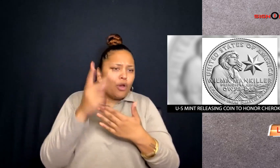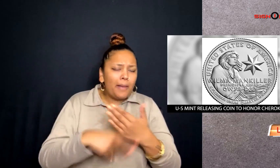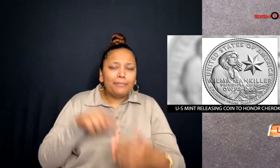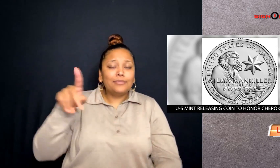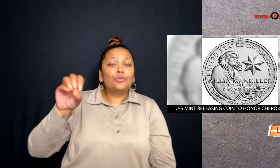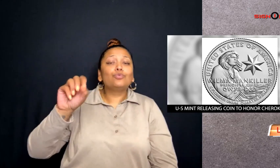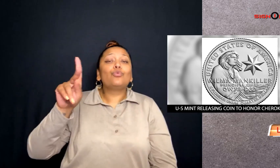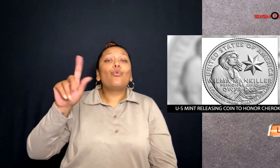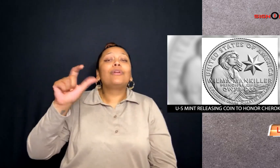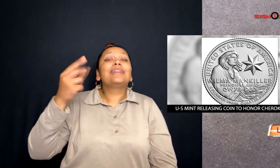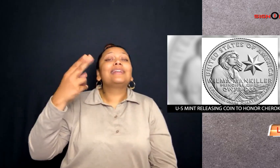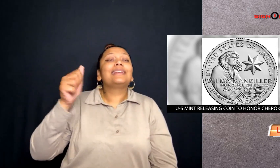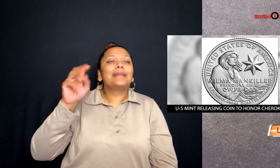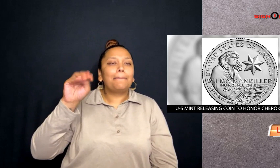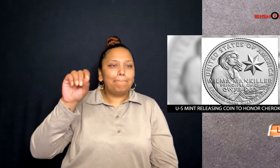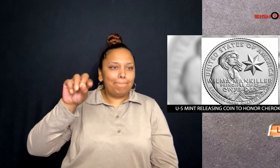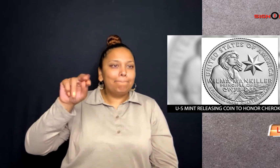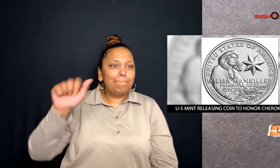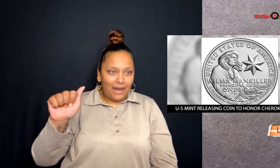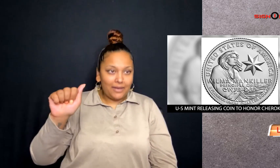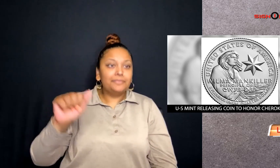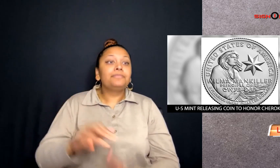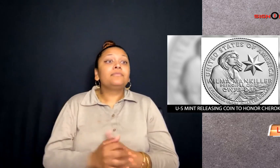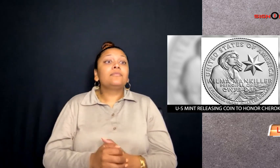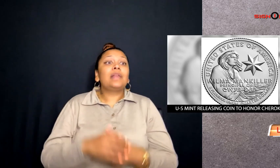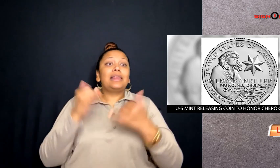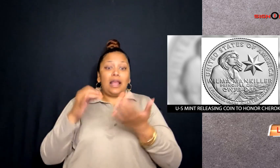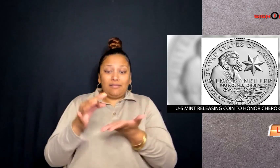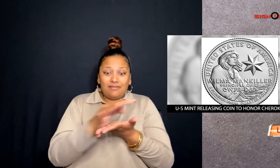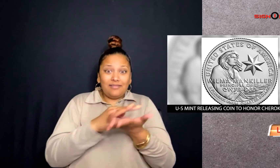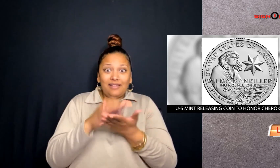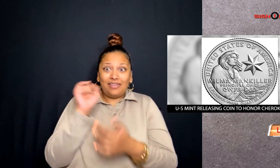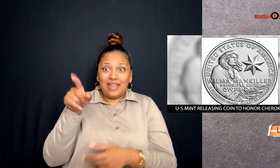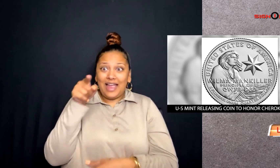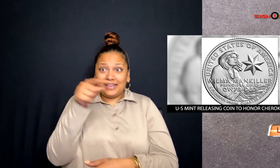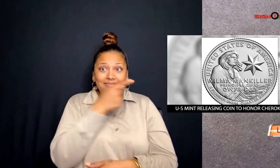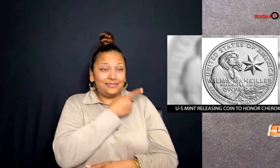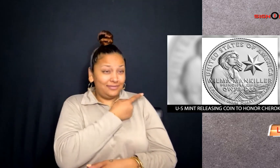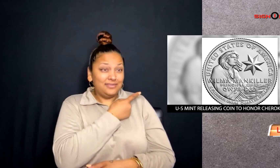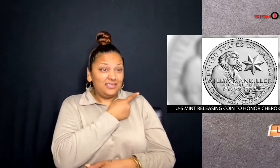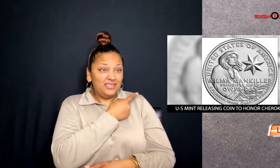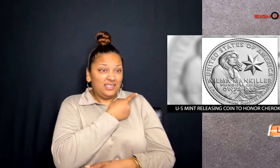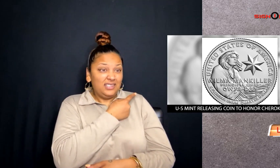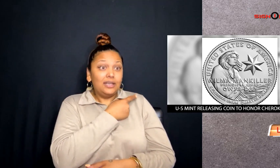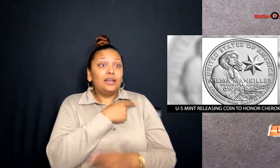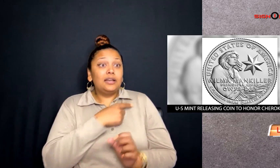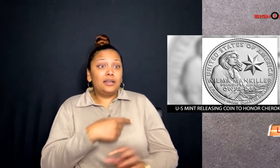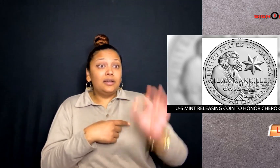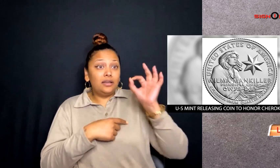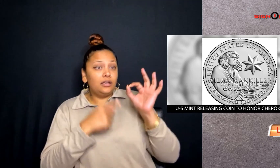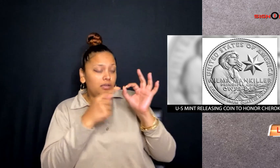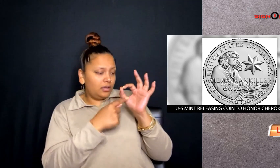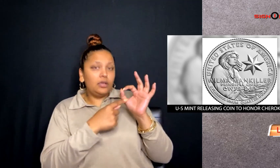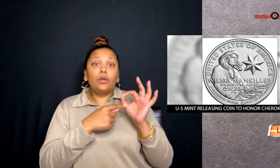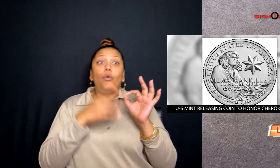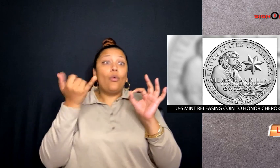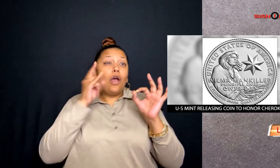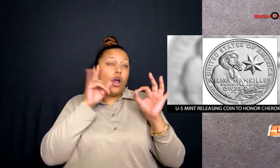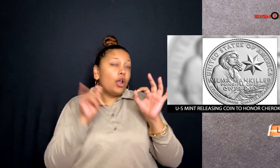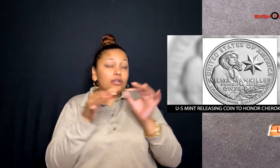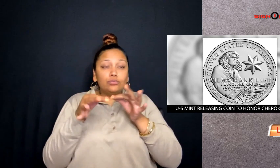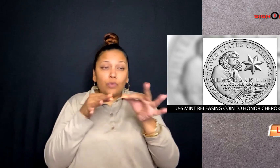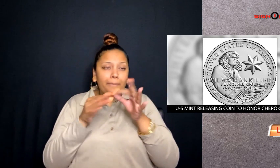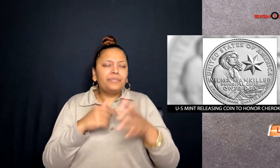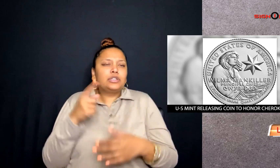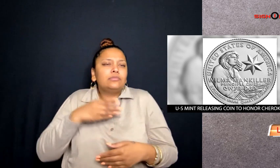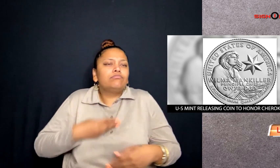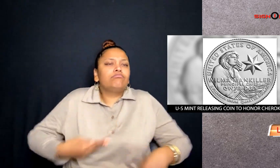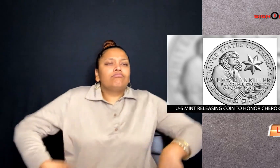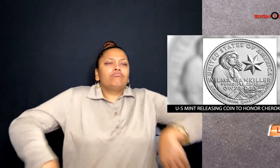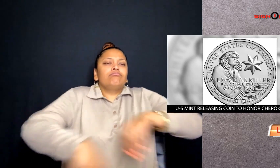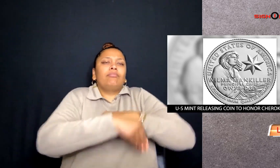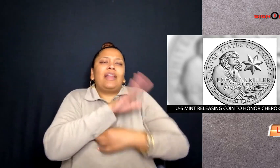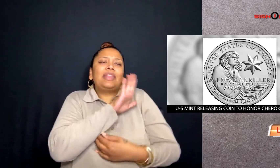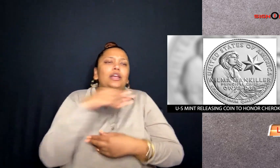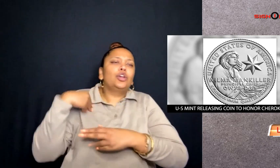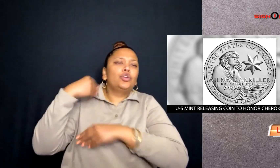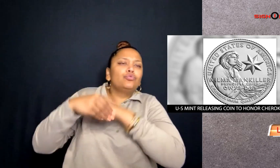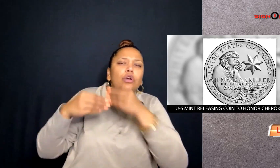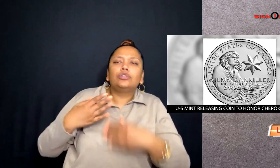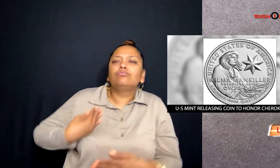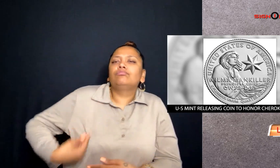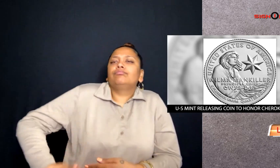and children's programs in Oklahoma on the coin she is wrapped in a traditional